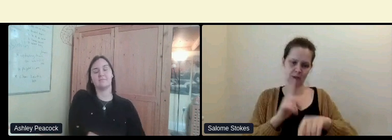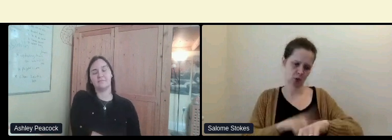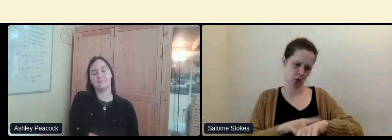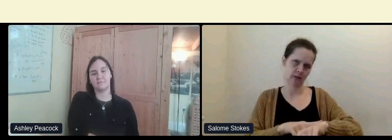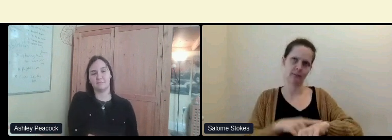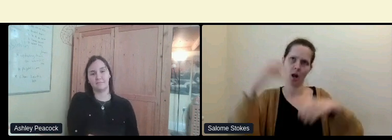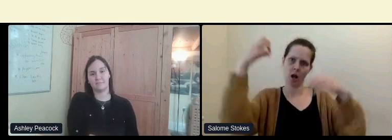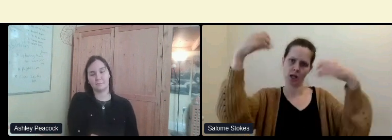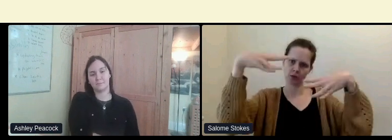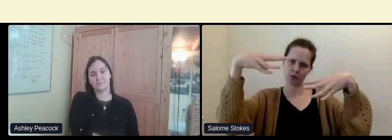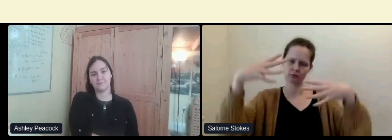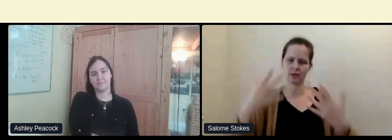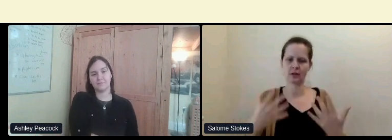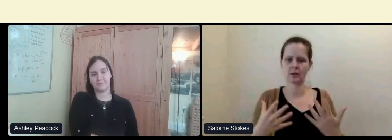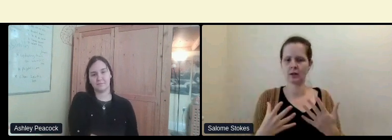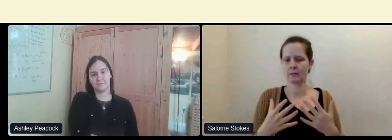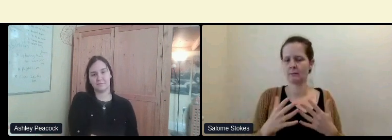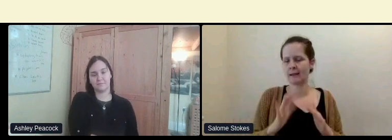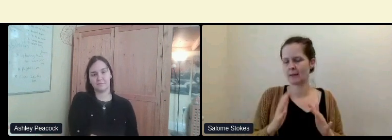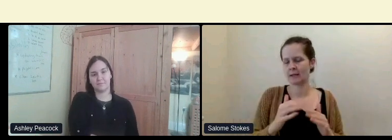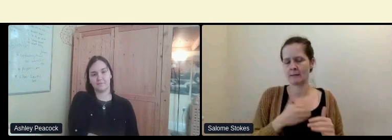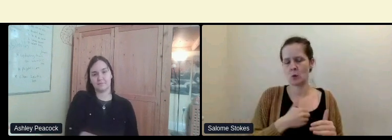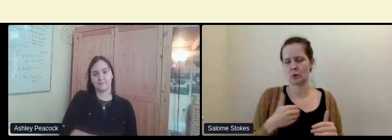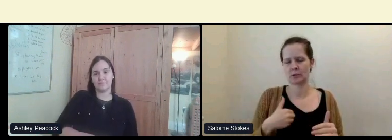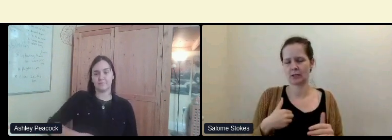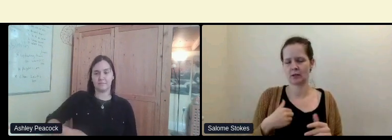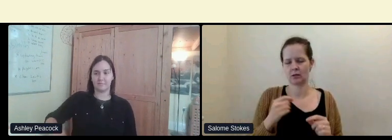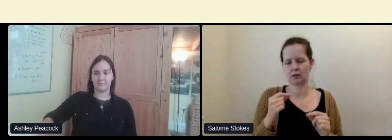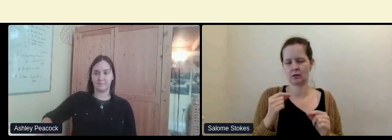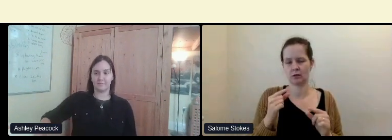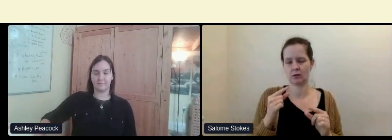to wake up and I'm struggling a little bit and I notice my bedroom light turns off, I'm like